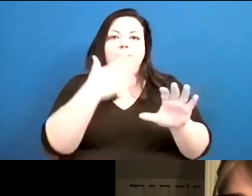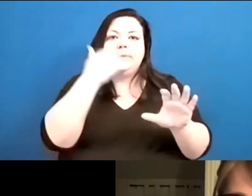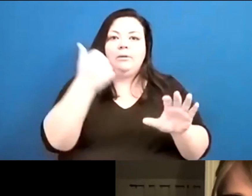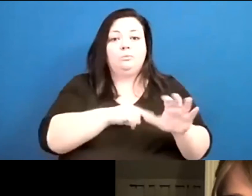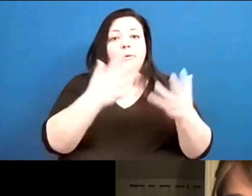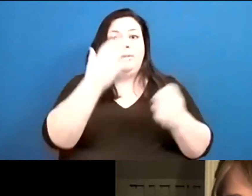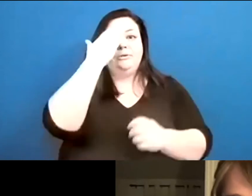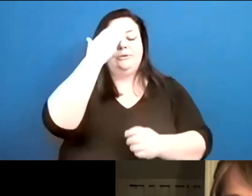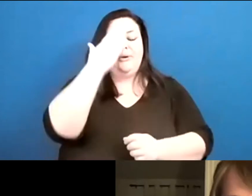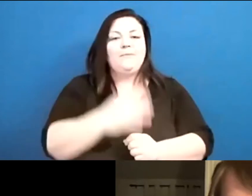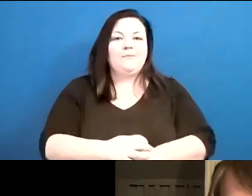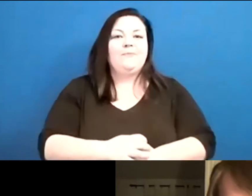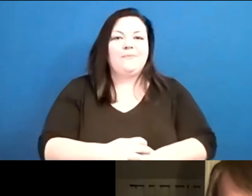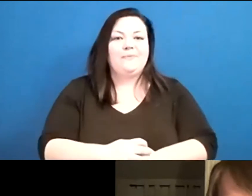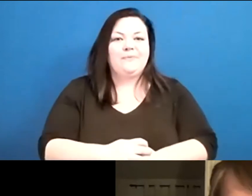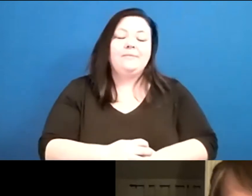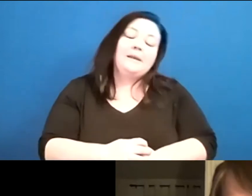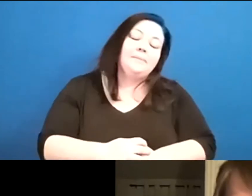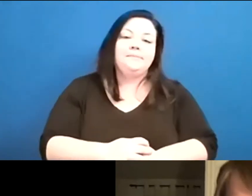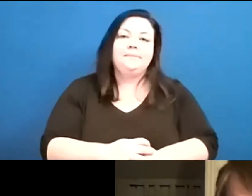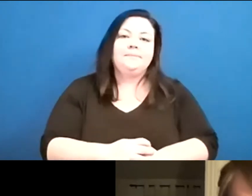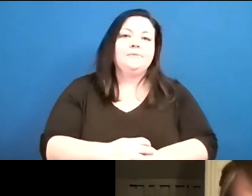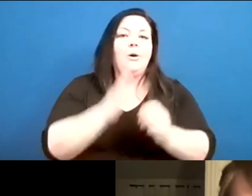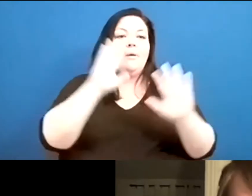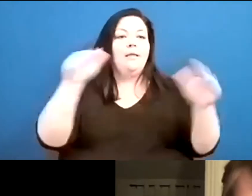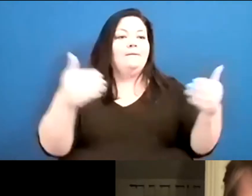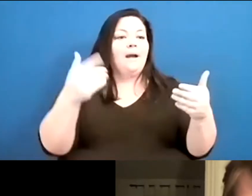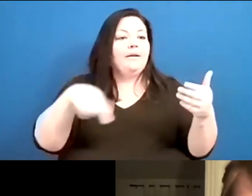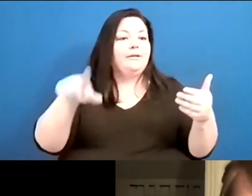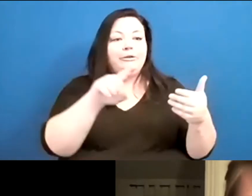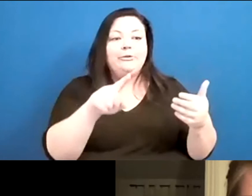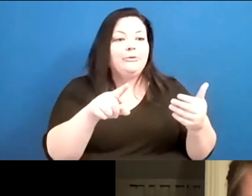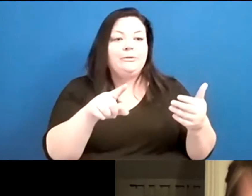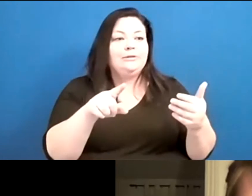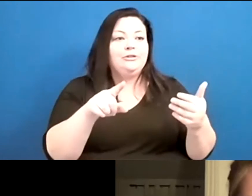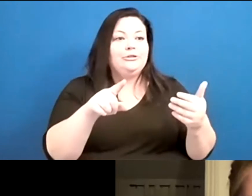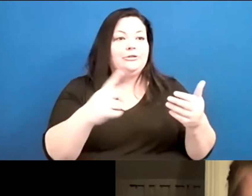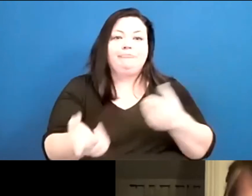Um, yeah, so I will invite everybody to jump in and be here in community if you